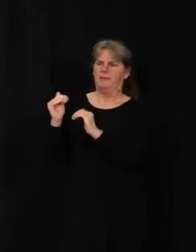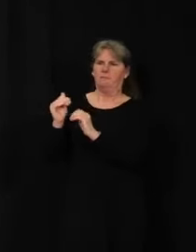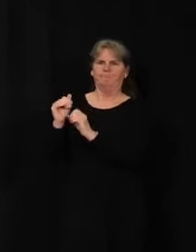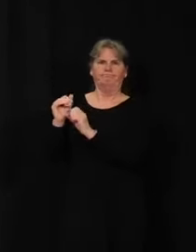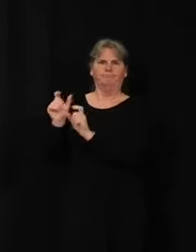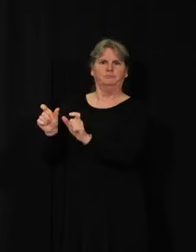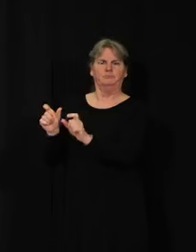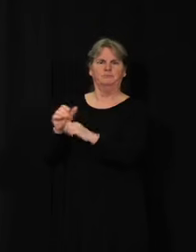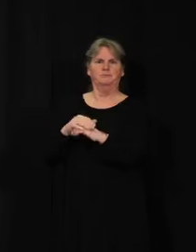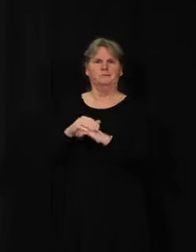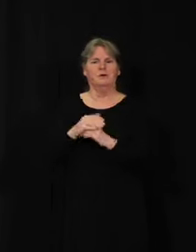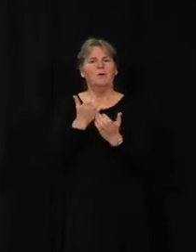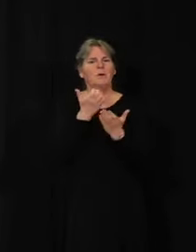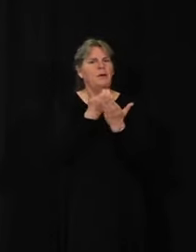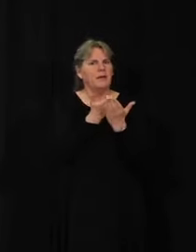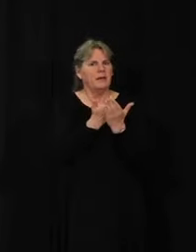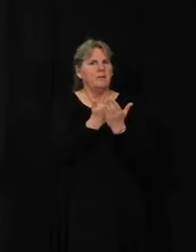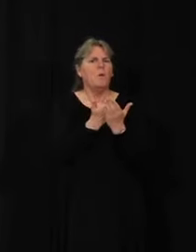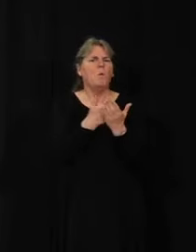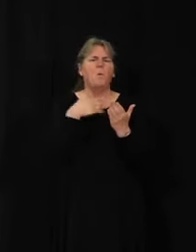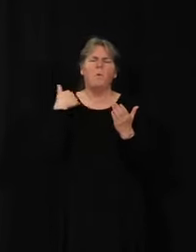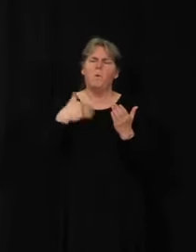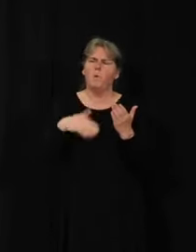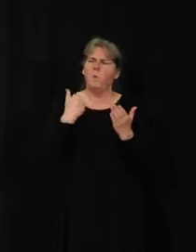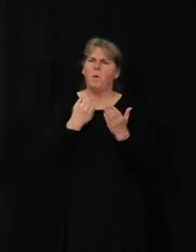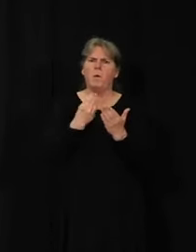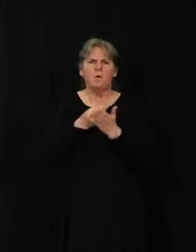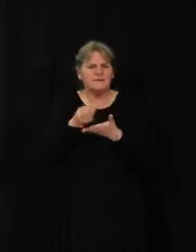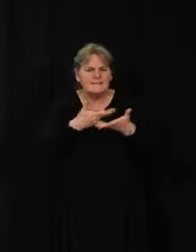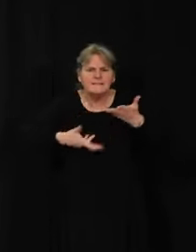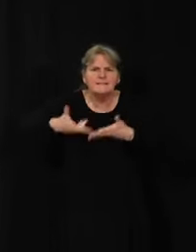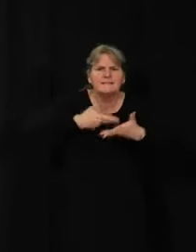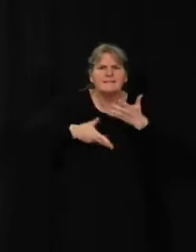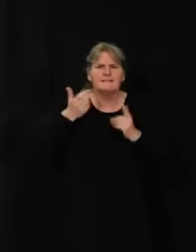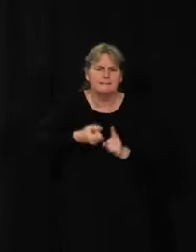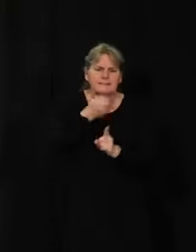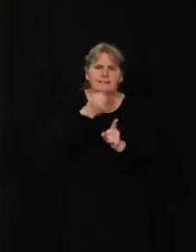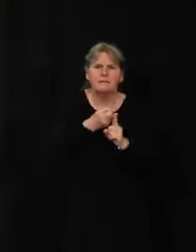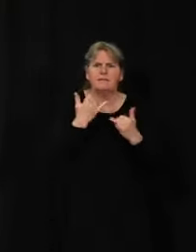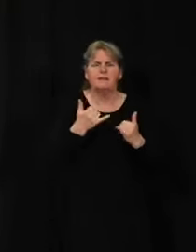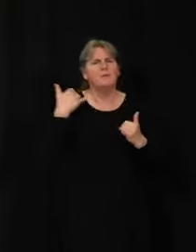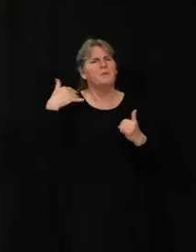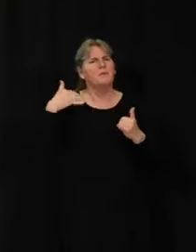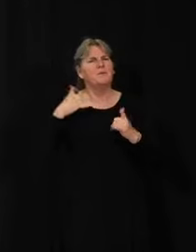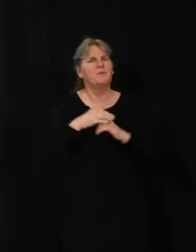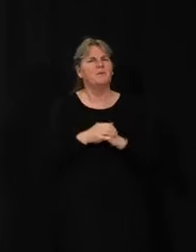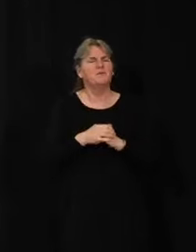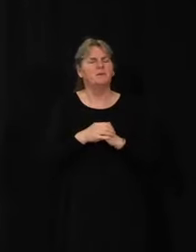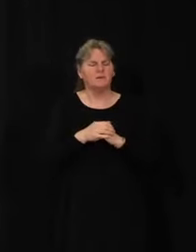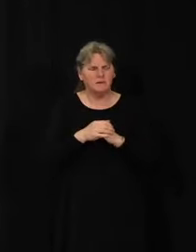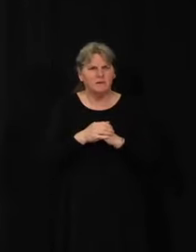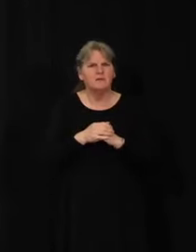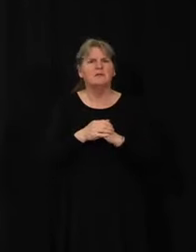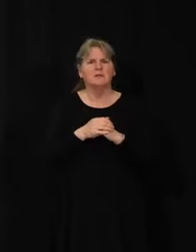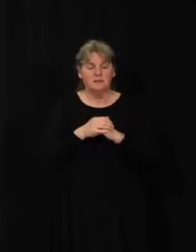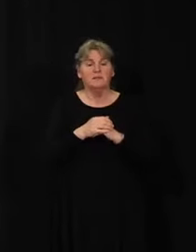We know that our economy has been significantly impacted by the measures that we have taken today -- to date.